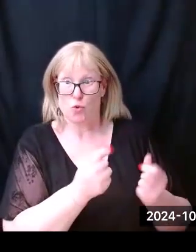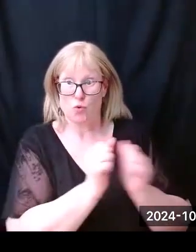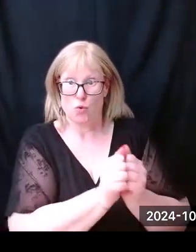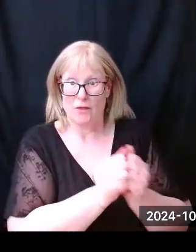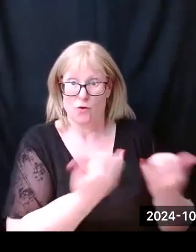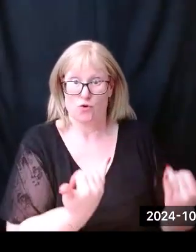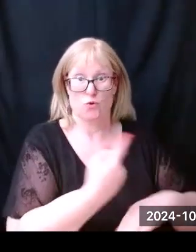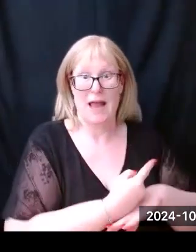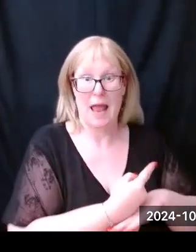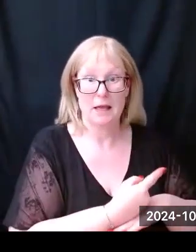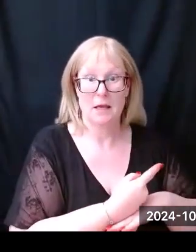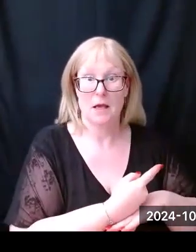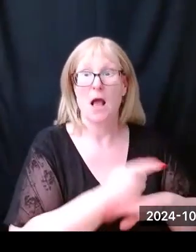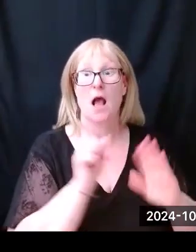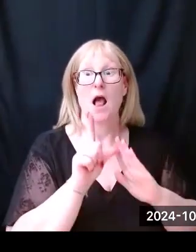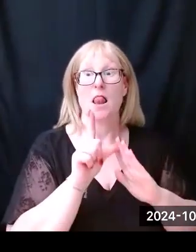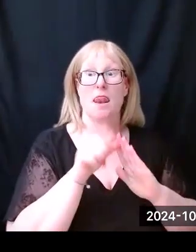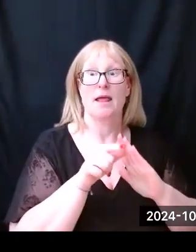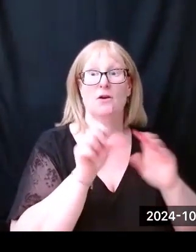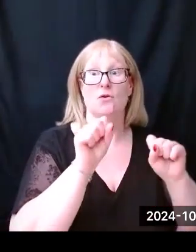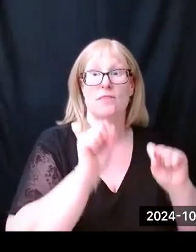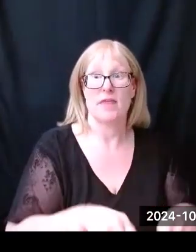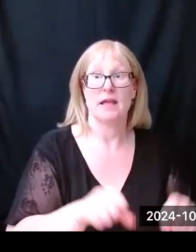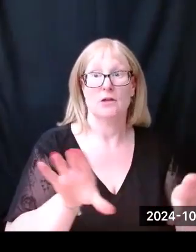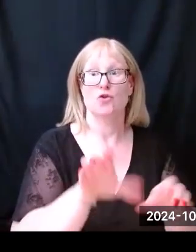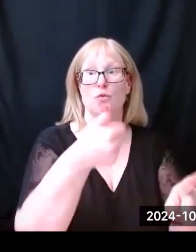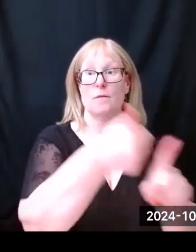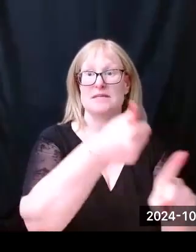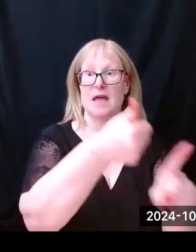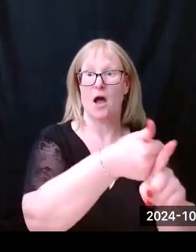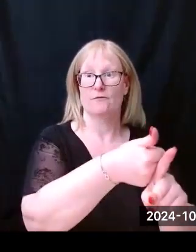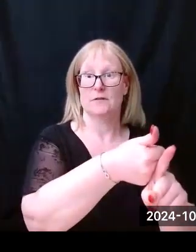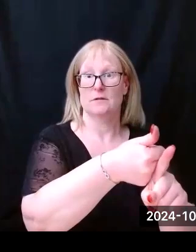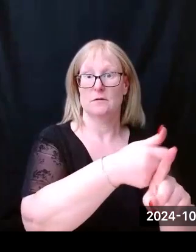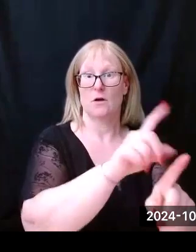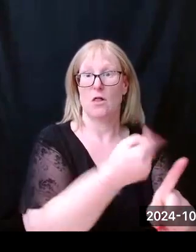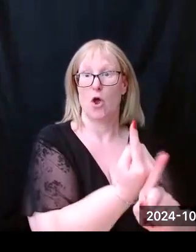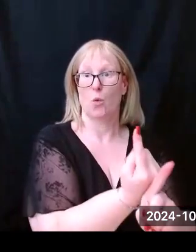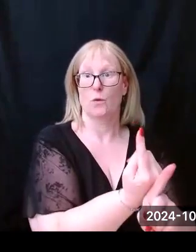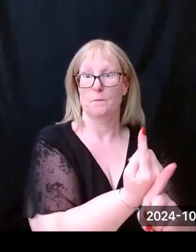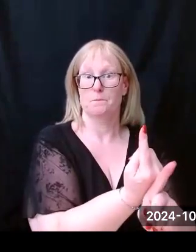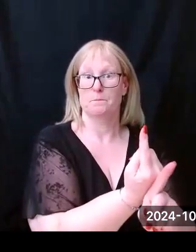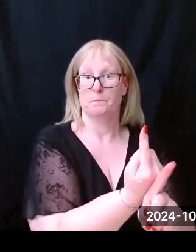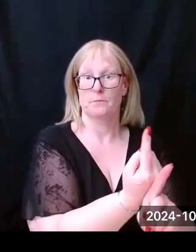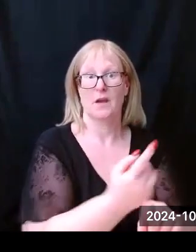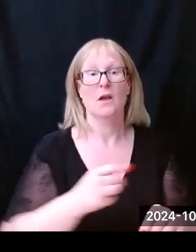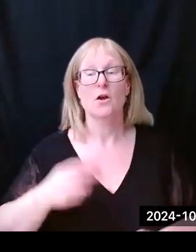Now, this little diagram is a bunch of concentric circles that look like a bullseye.